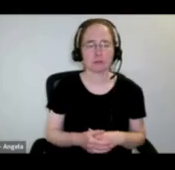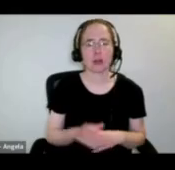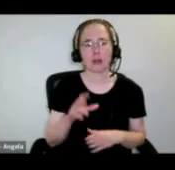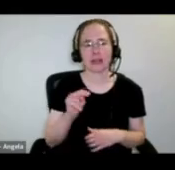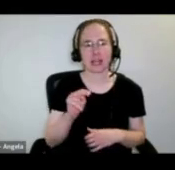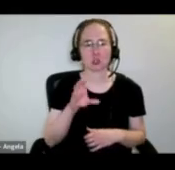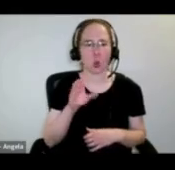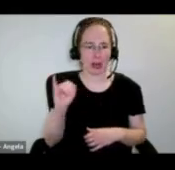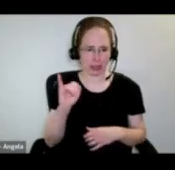Rosa Plasencia: Next slide, please.